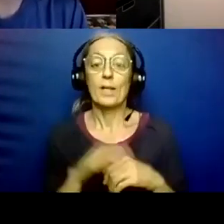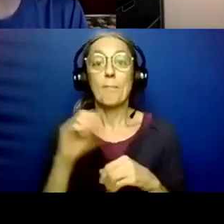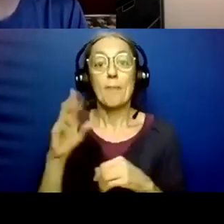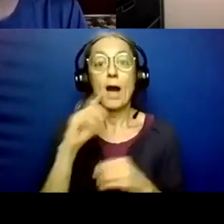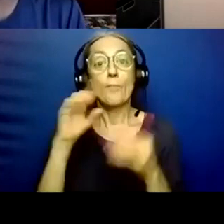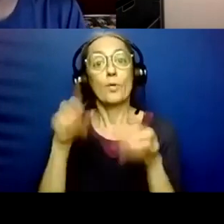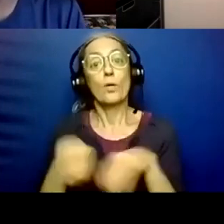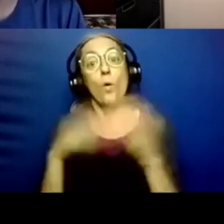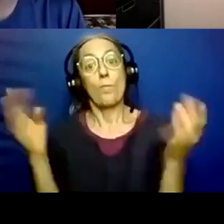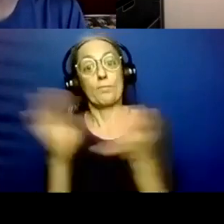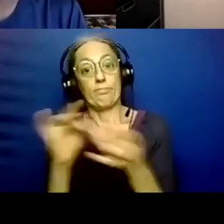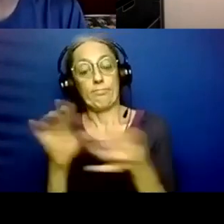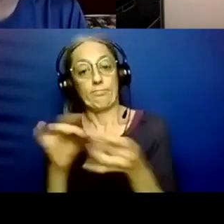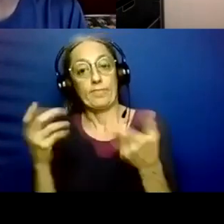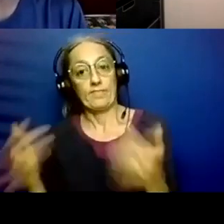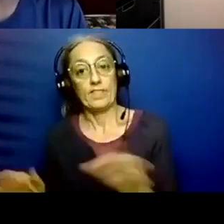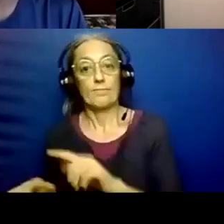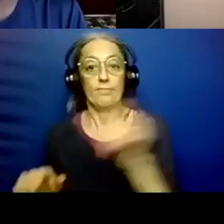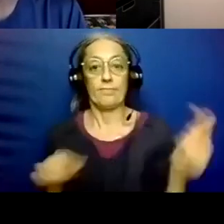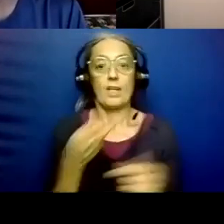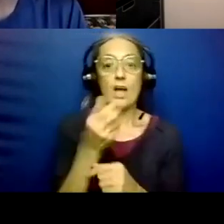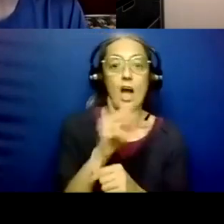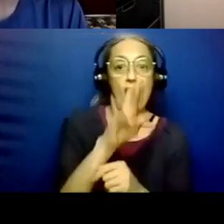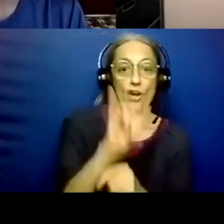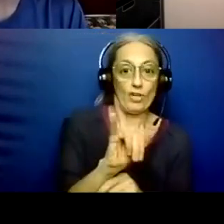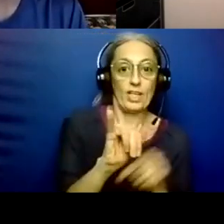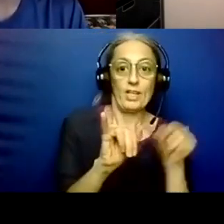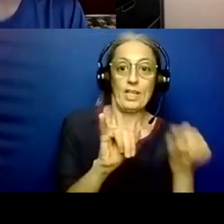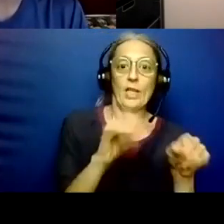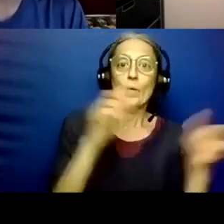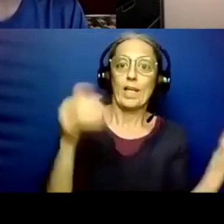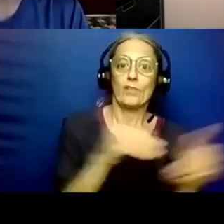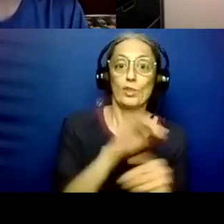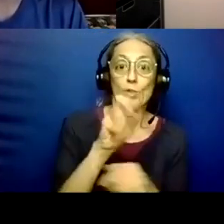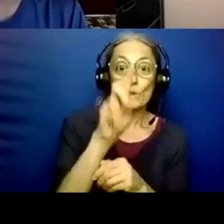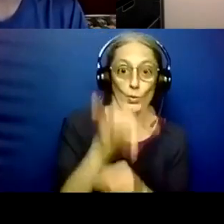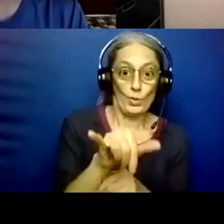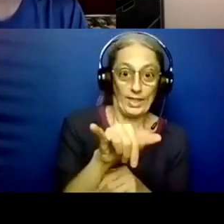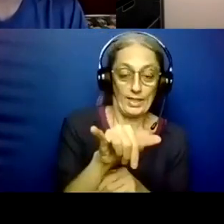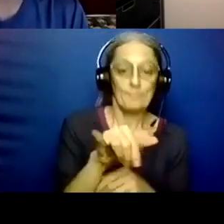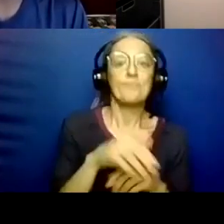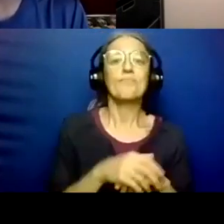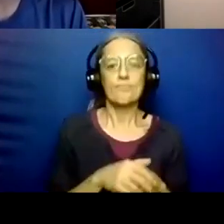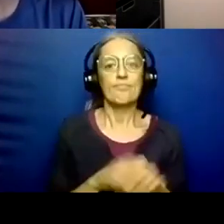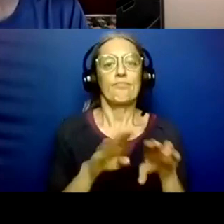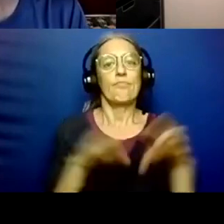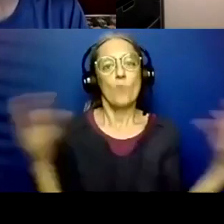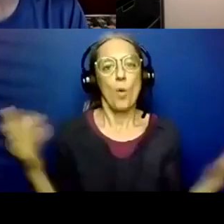will turn it over to Hari to introduce Judy and to kick off a discussion until about 1:15